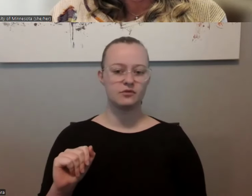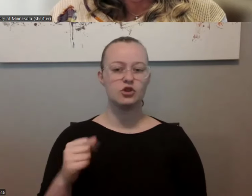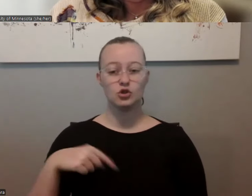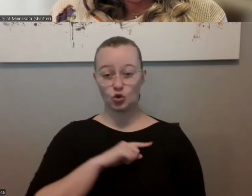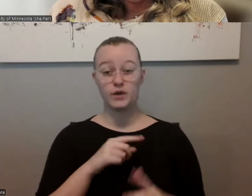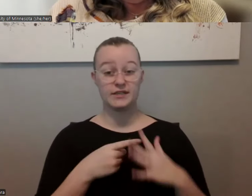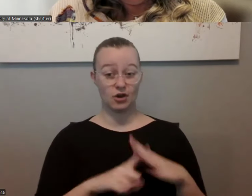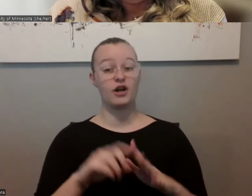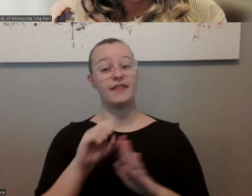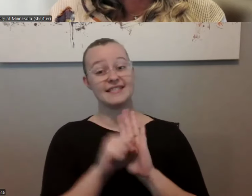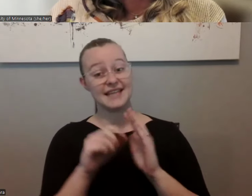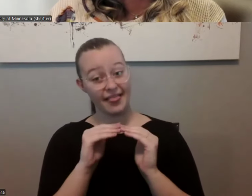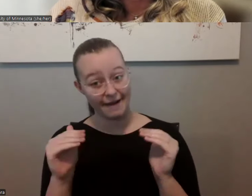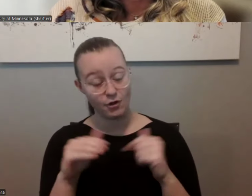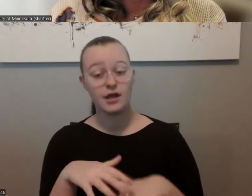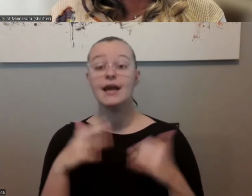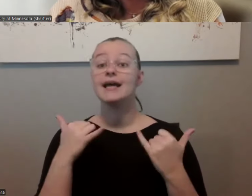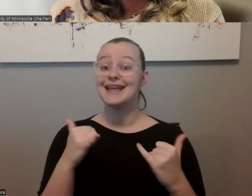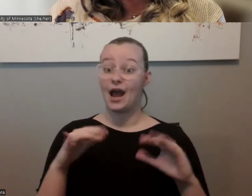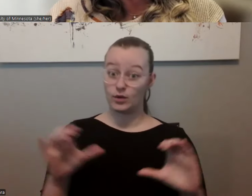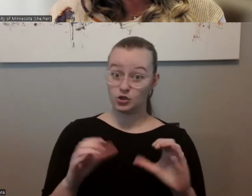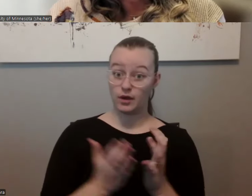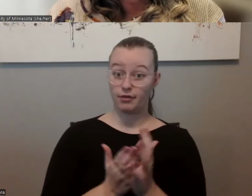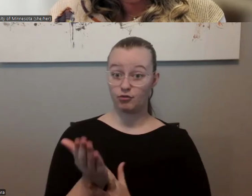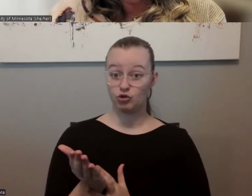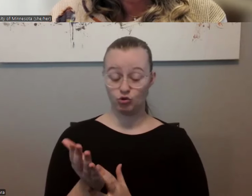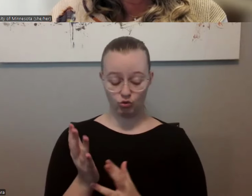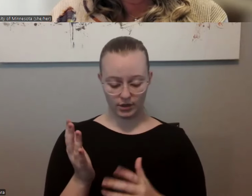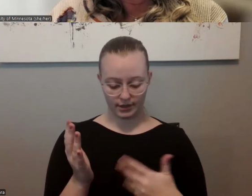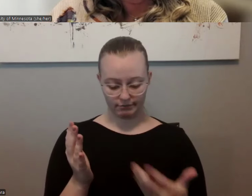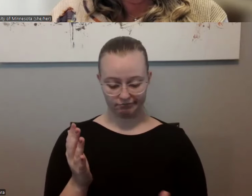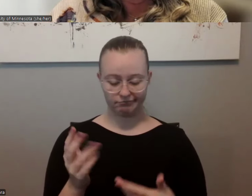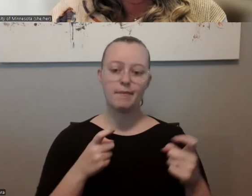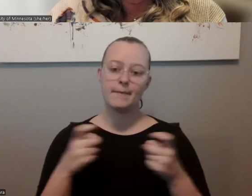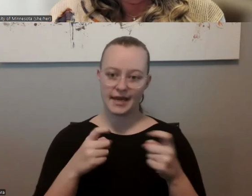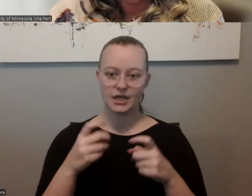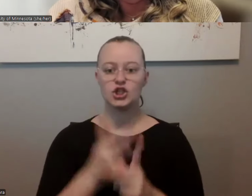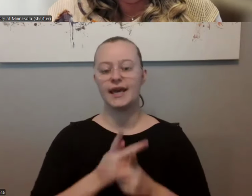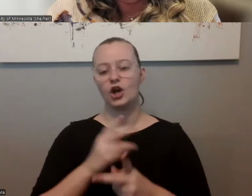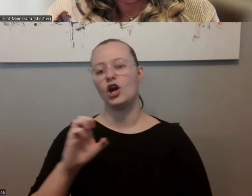at the state level. Now we do it through managed care entities